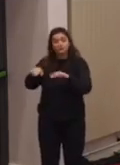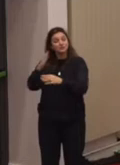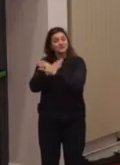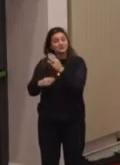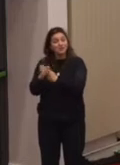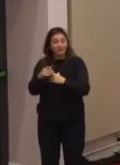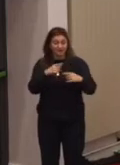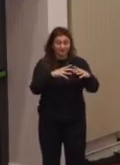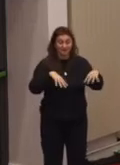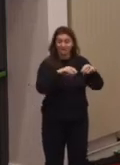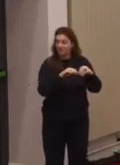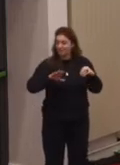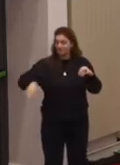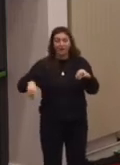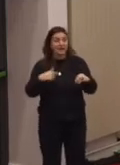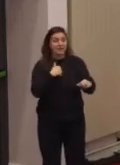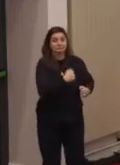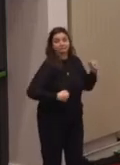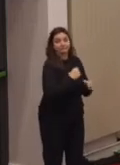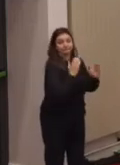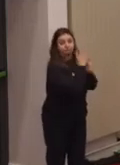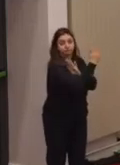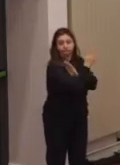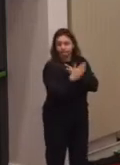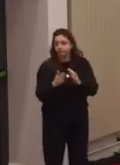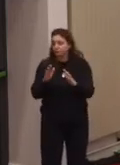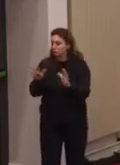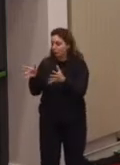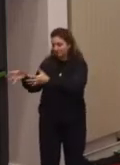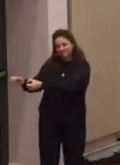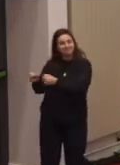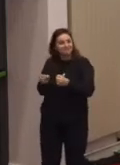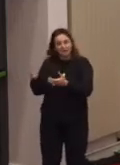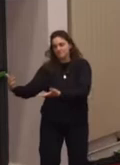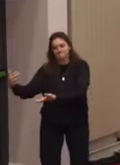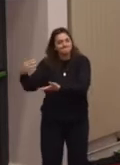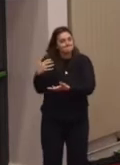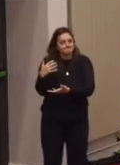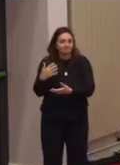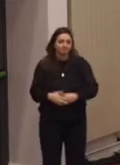We are also increasingly seeing examples of targeted violence against persons with disabilities